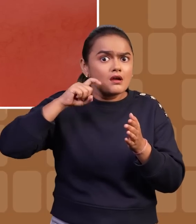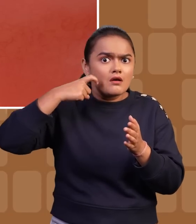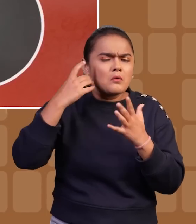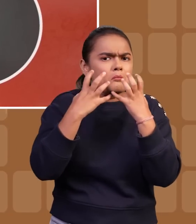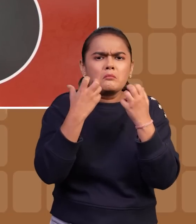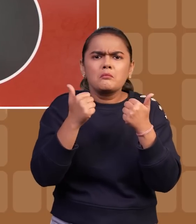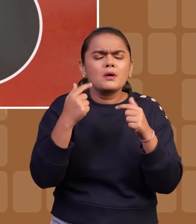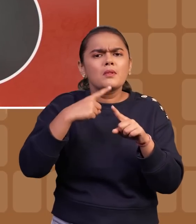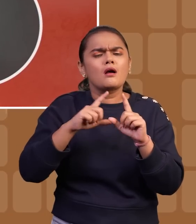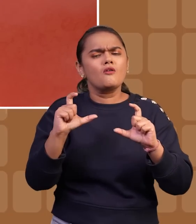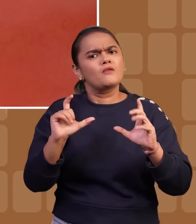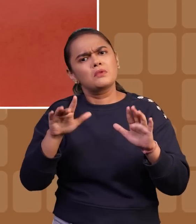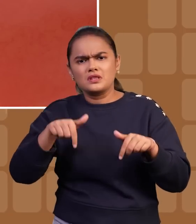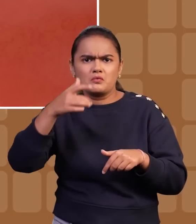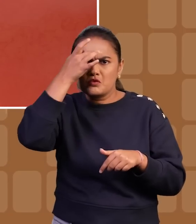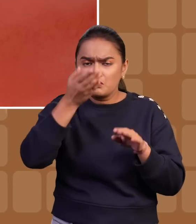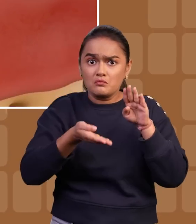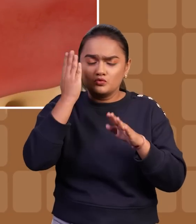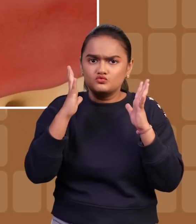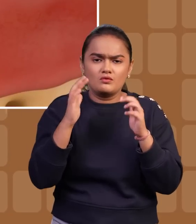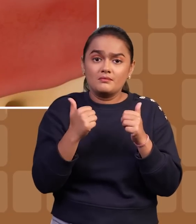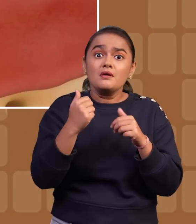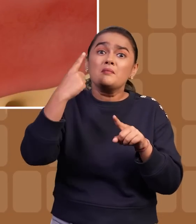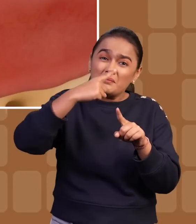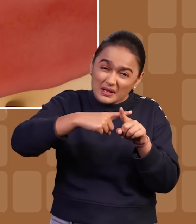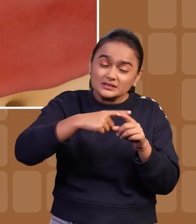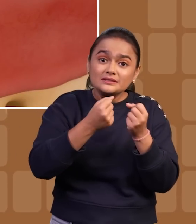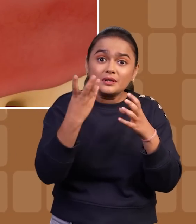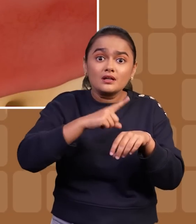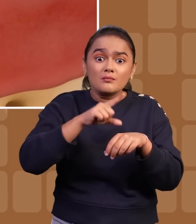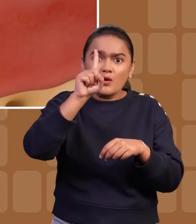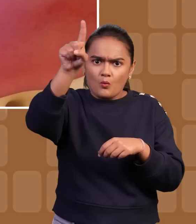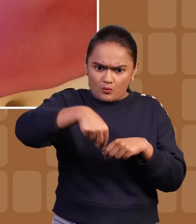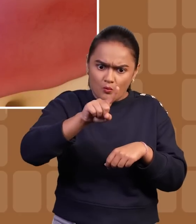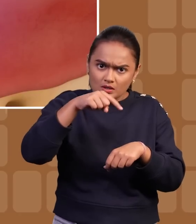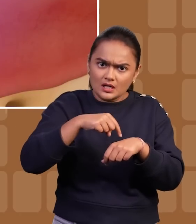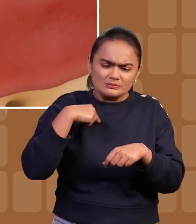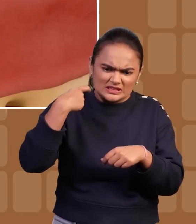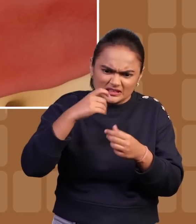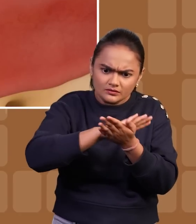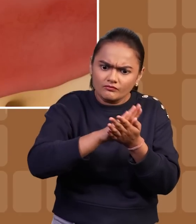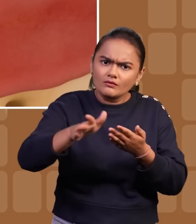this procedure is now painless and comfortable. Most of the time, it can be completed in a single appointment.